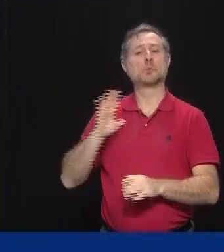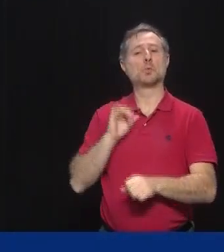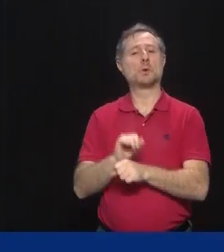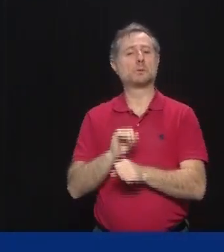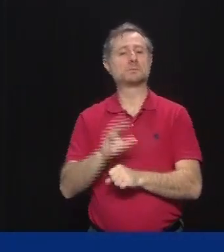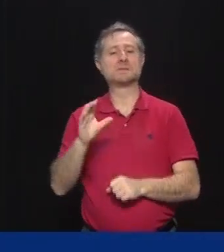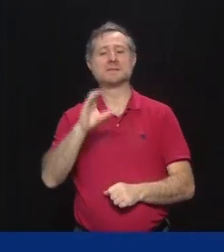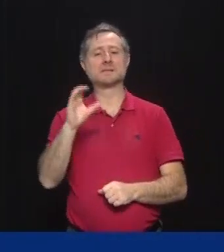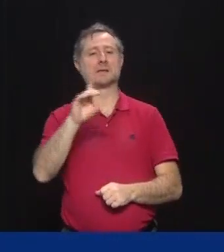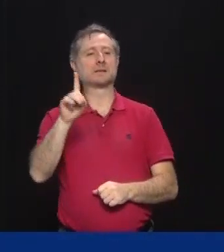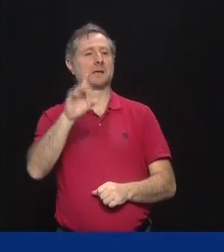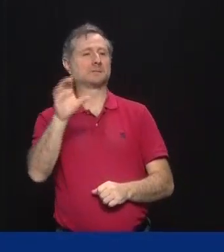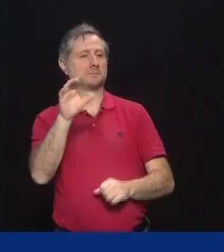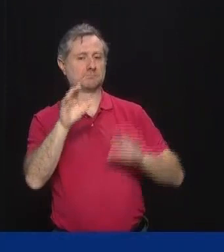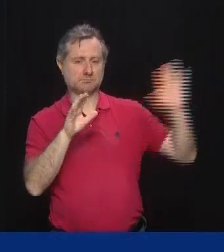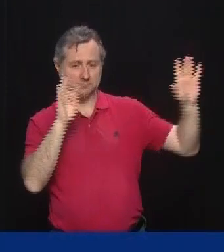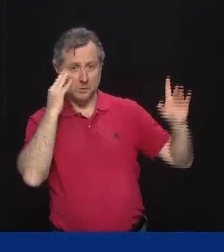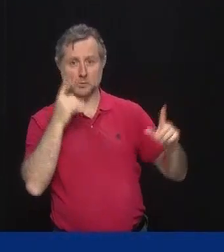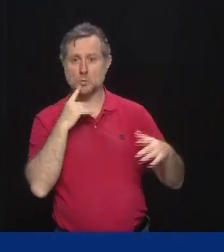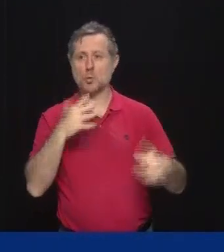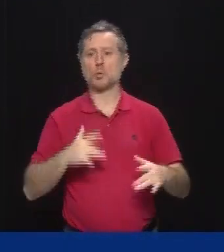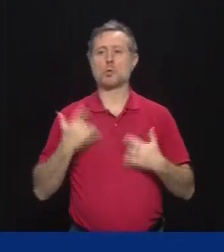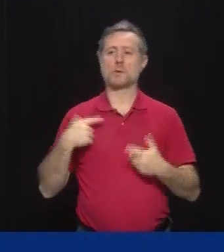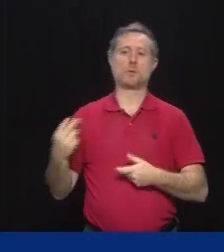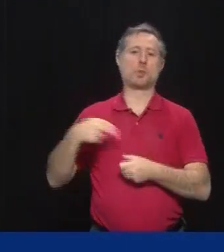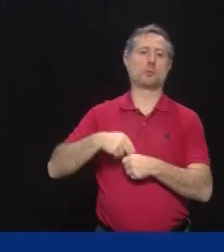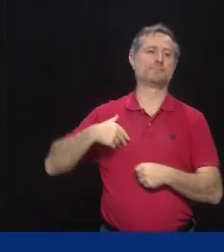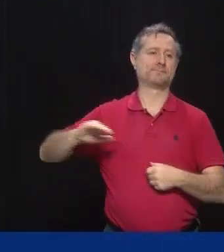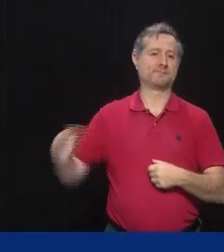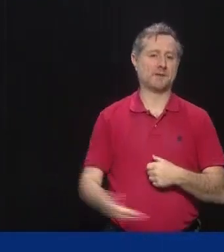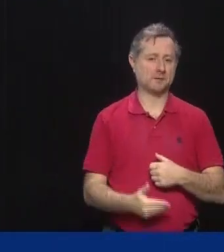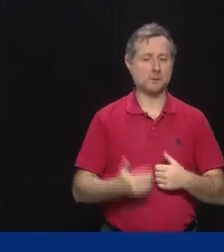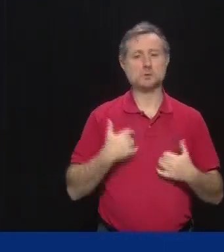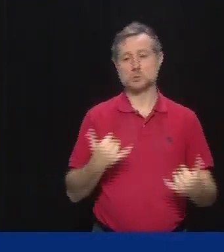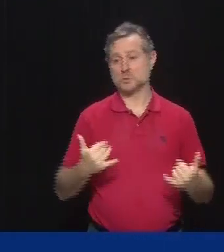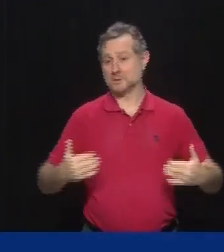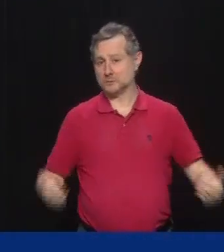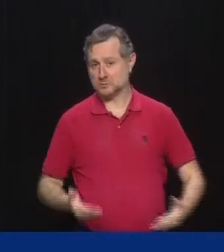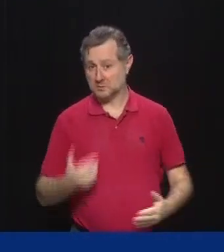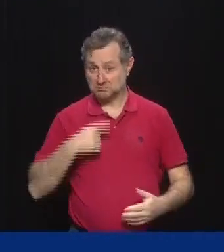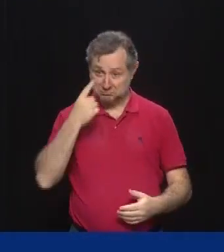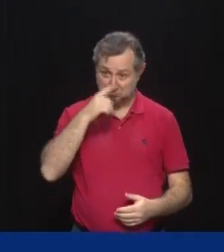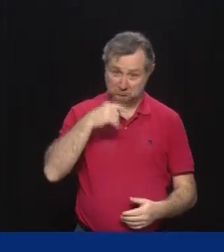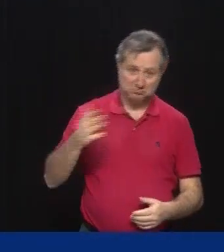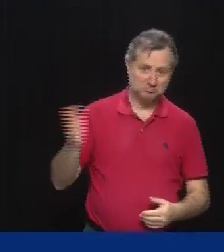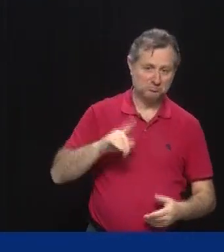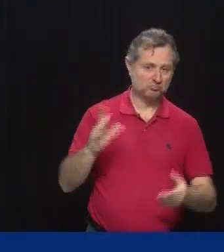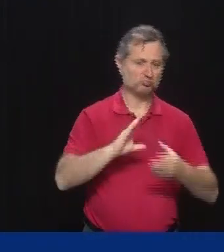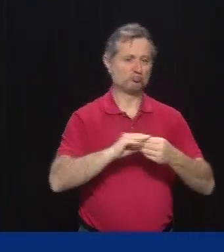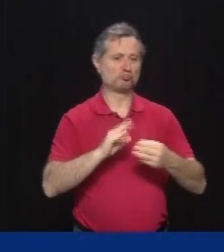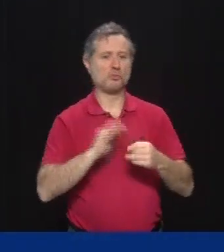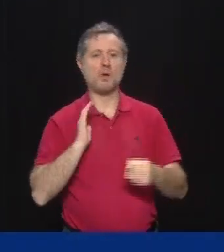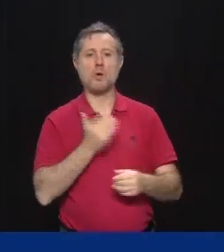IT'S A SPECIALIZED AREA. SHE WORKED AT THE CDC BEFORE. SHE KNOWS WHAT SHE'S DOING THERE. WE'RE DELIGHTED TO HAVE HER